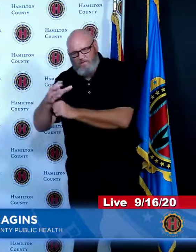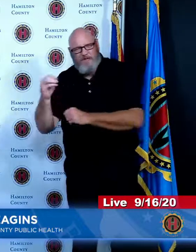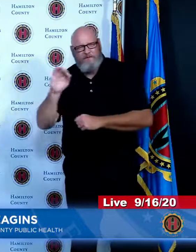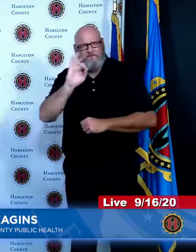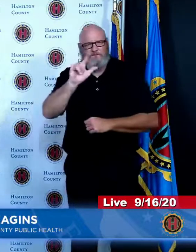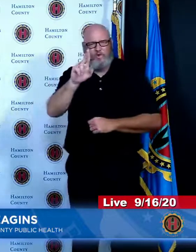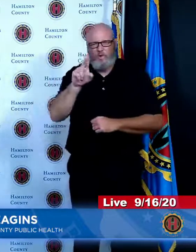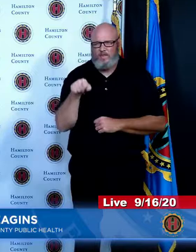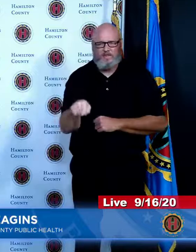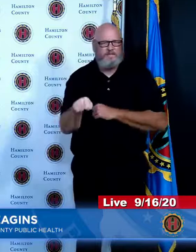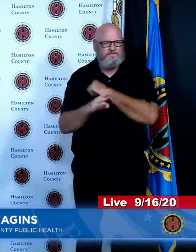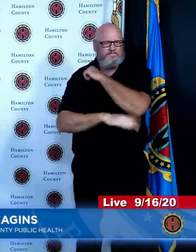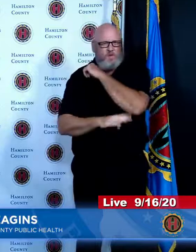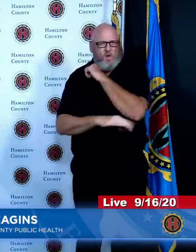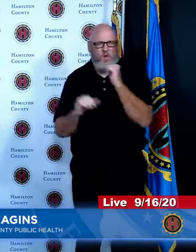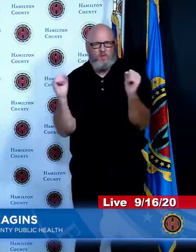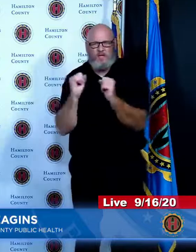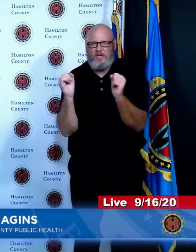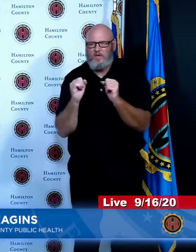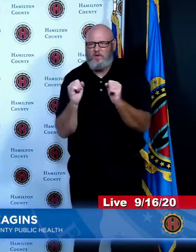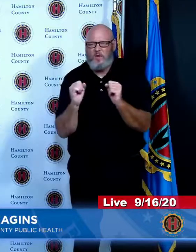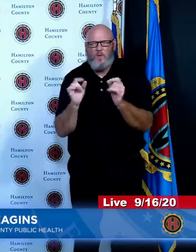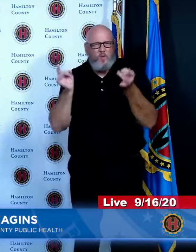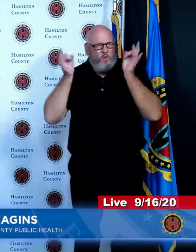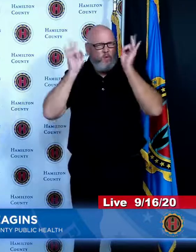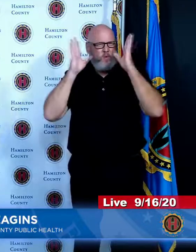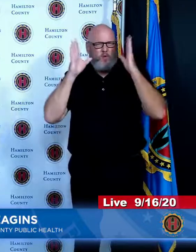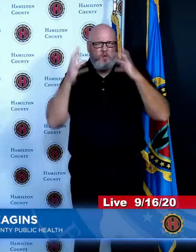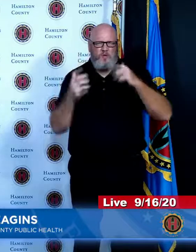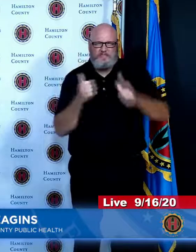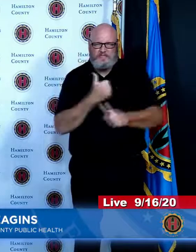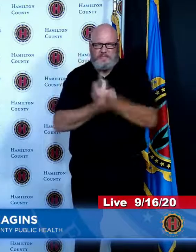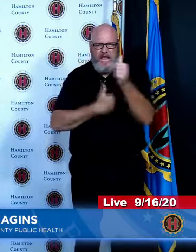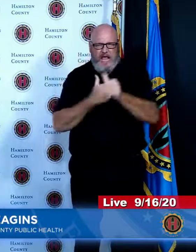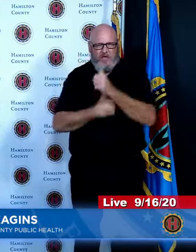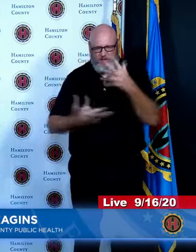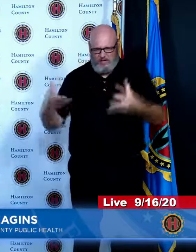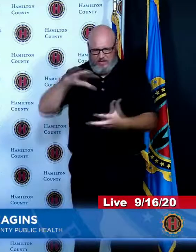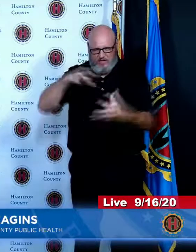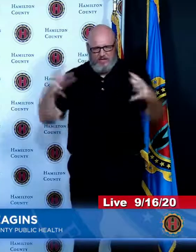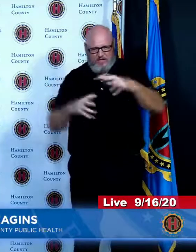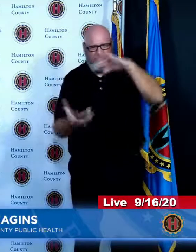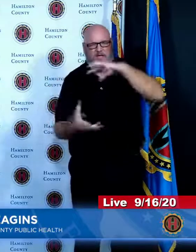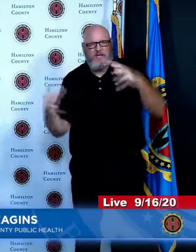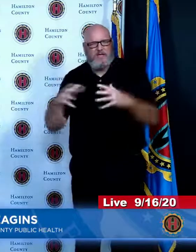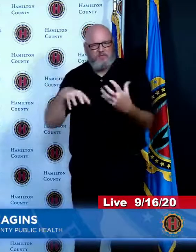have been looking at how we can distinguish by labs laboratory analysis